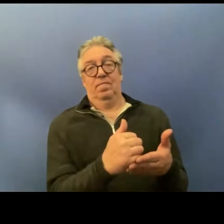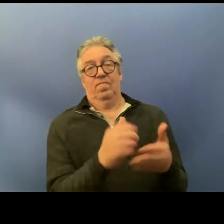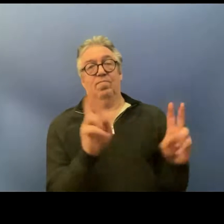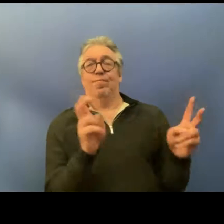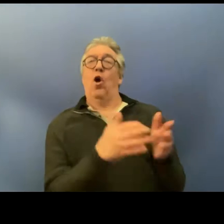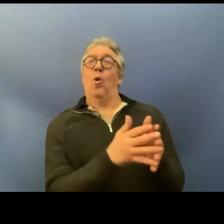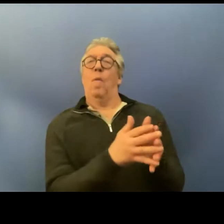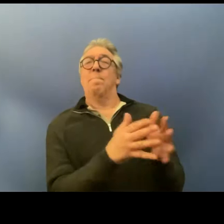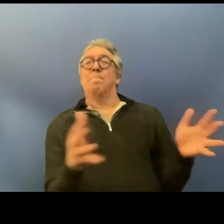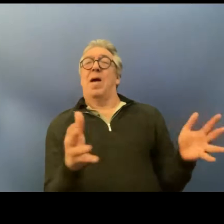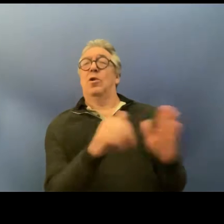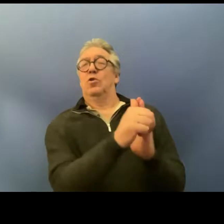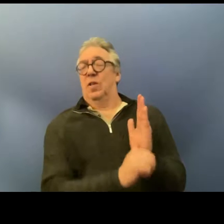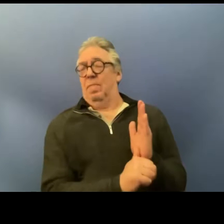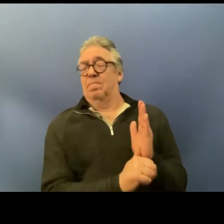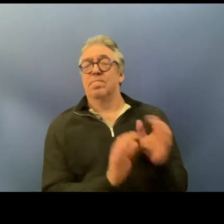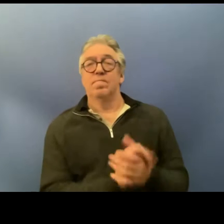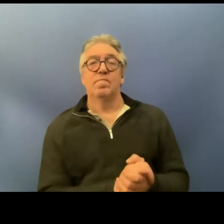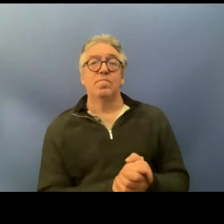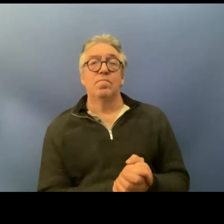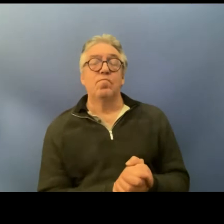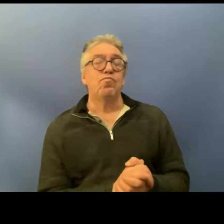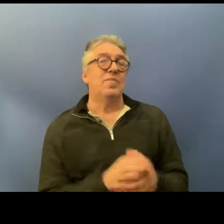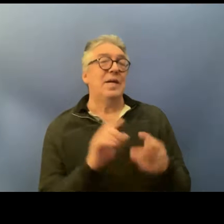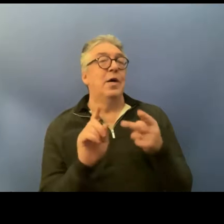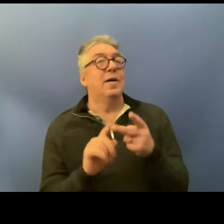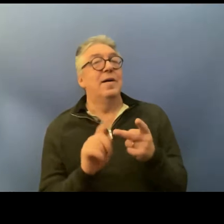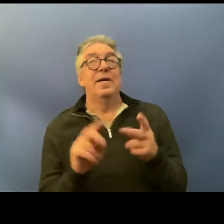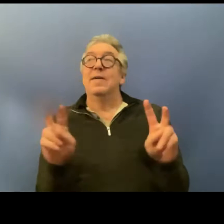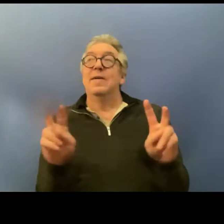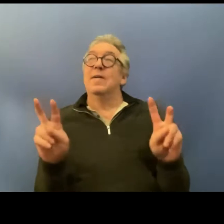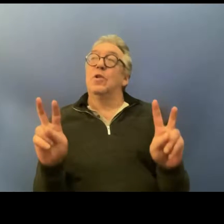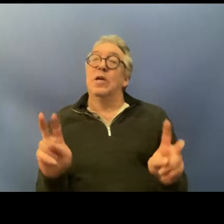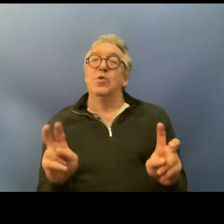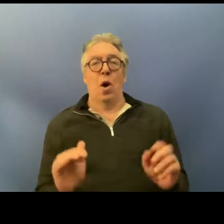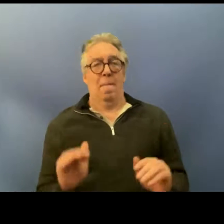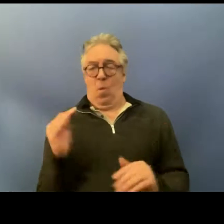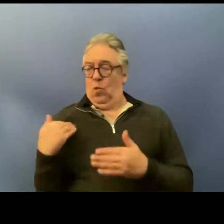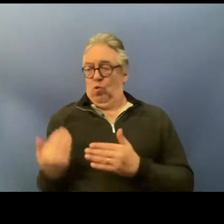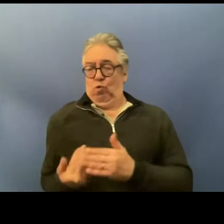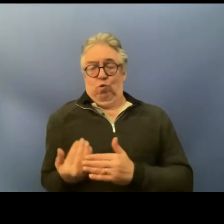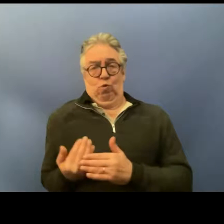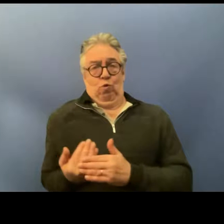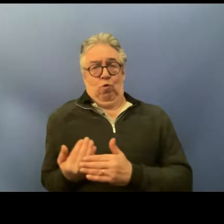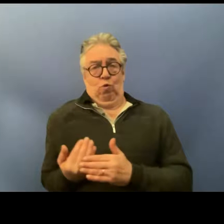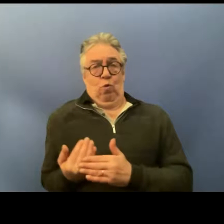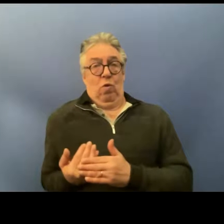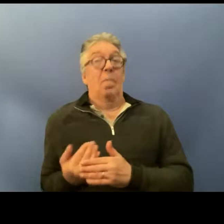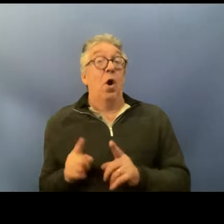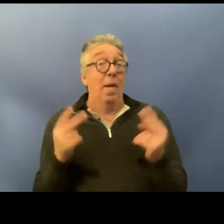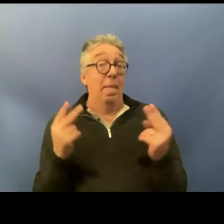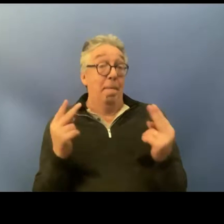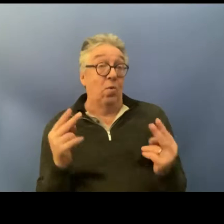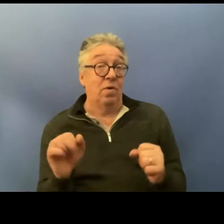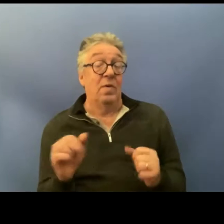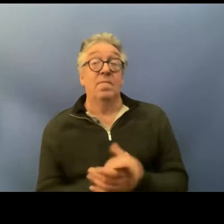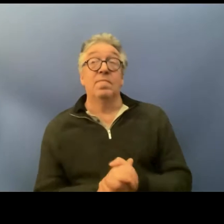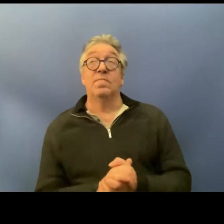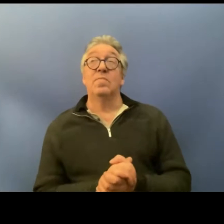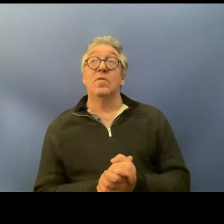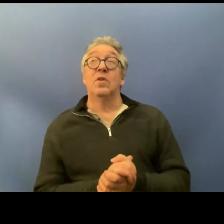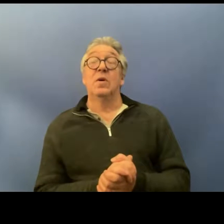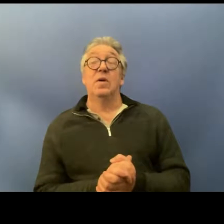The other factor, which is more recent, but equally important, is the fact that OPDs in